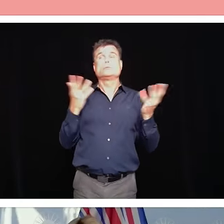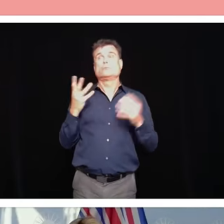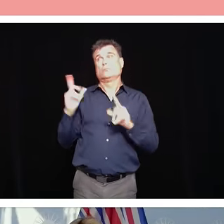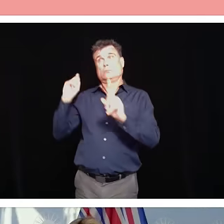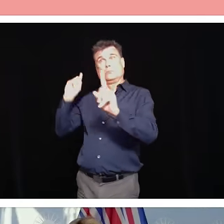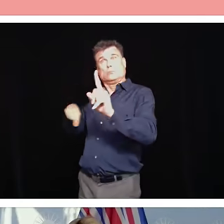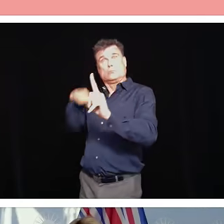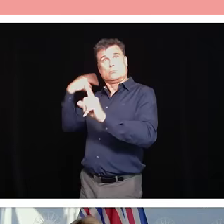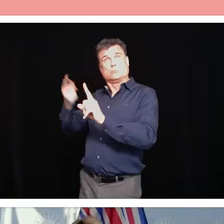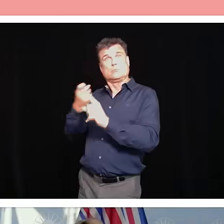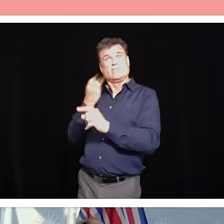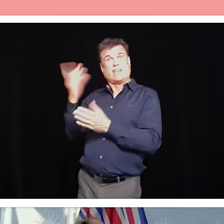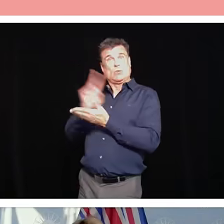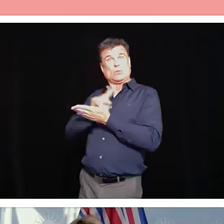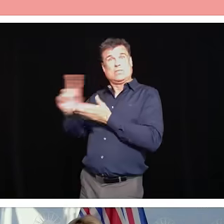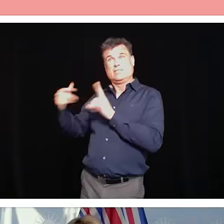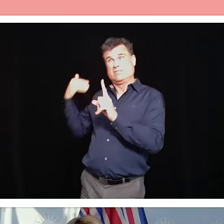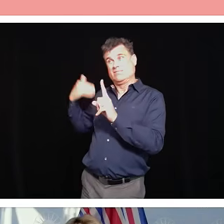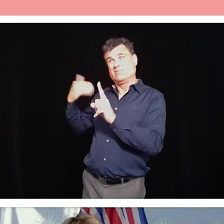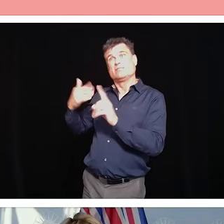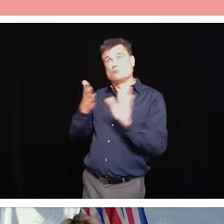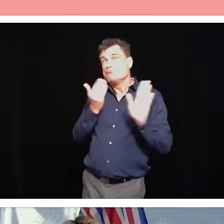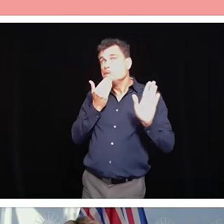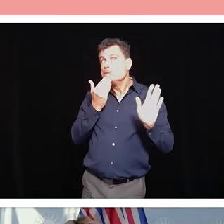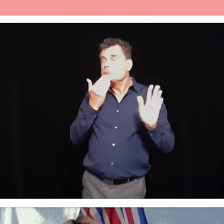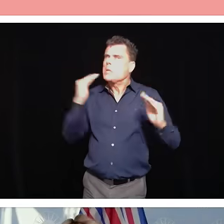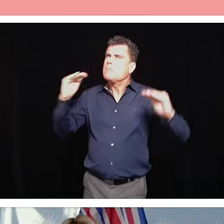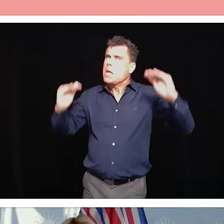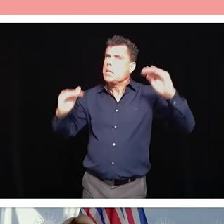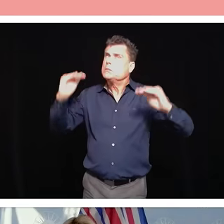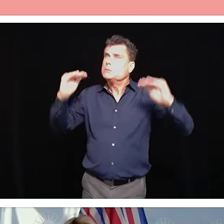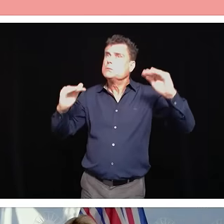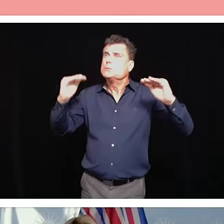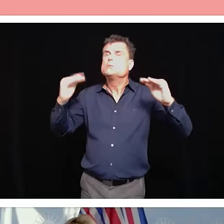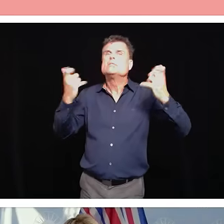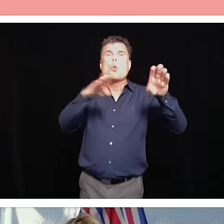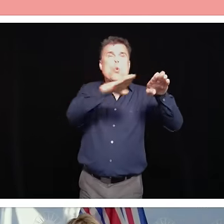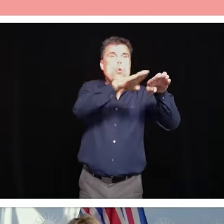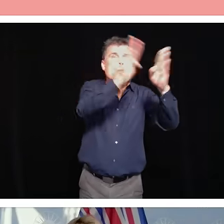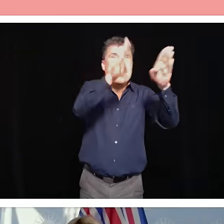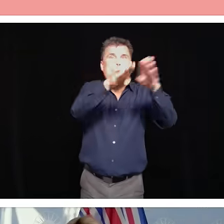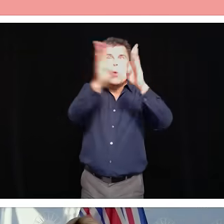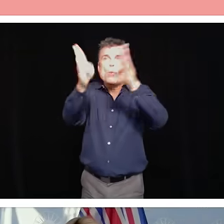states are in the world the world. We broken it down by health authority and as